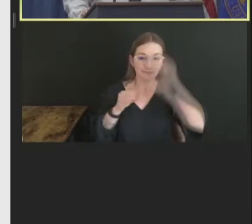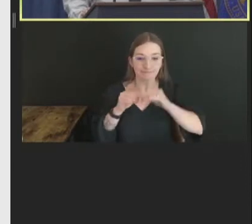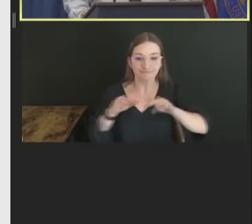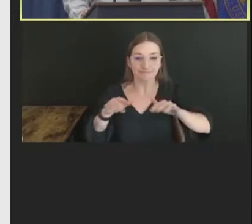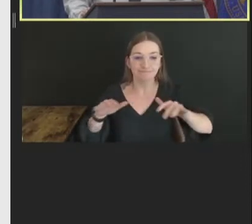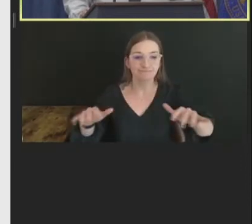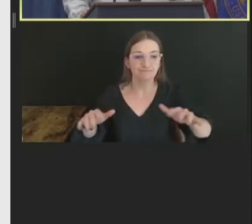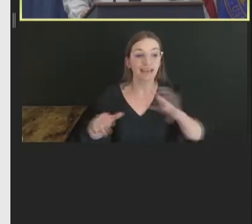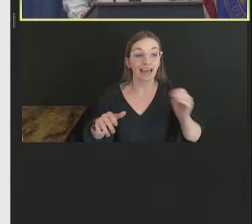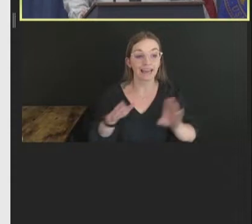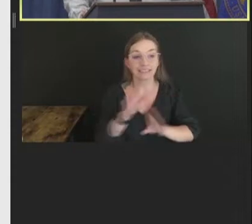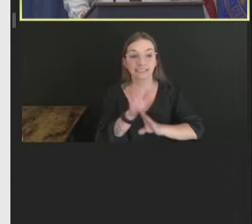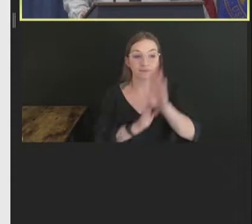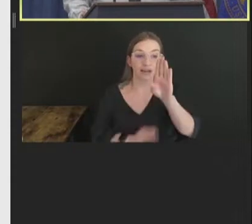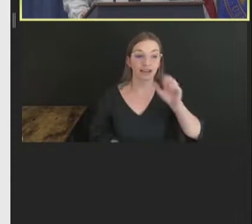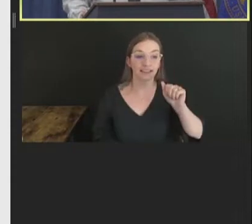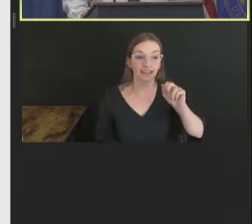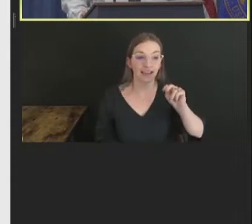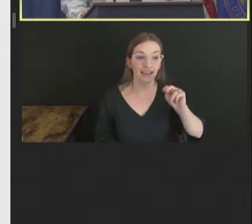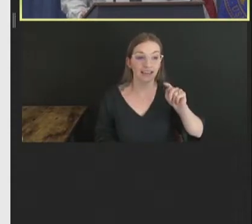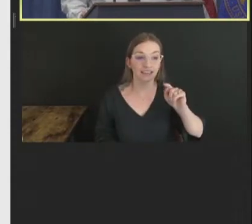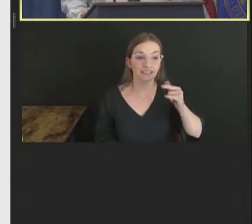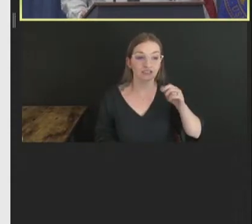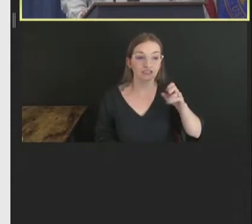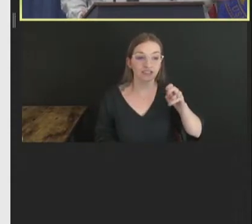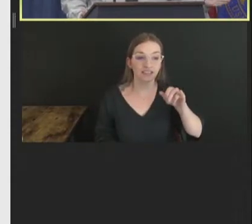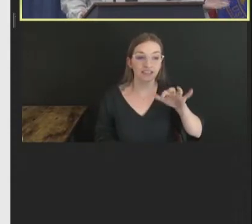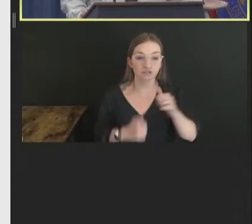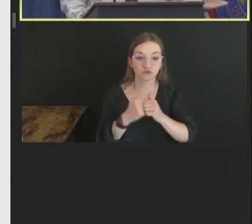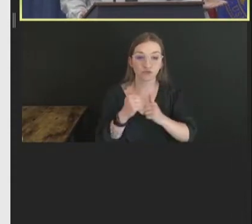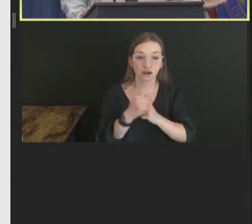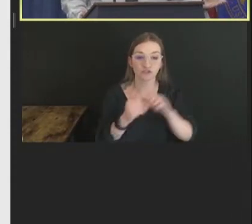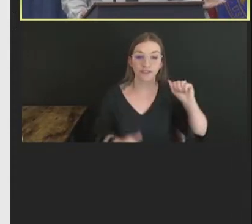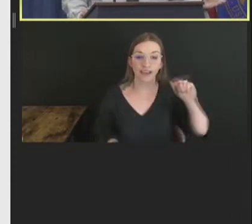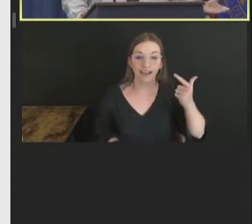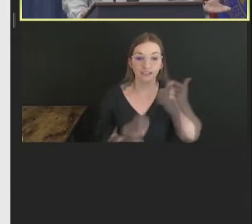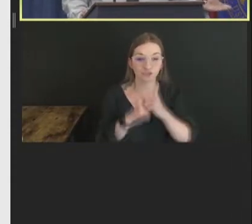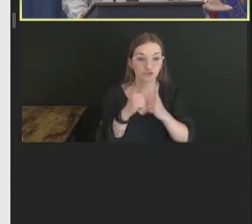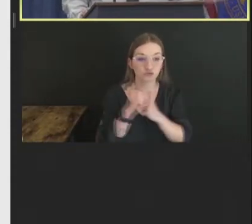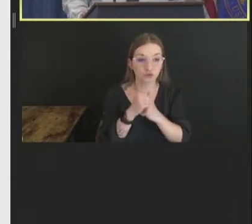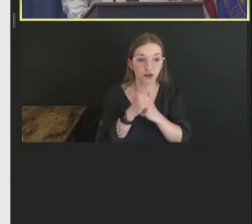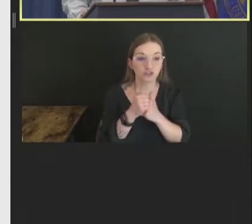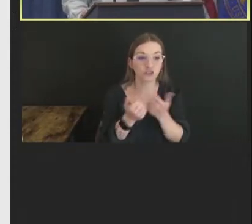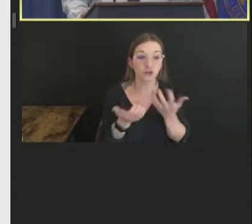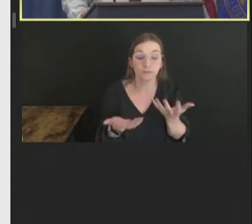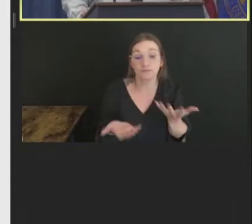led to escape from preexisting immunity, whether that be induced by vaccination or infection,